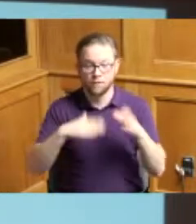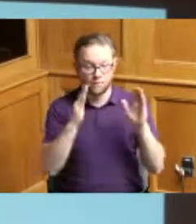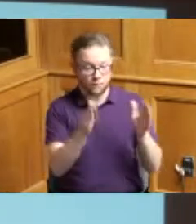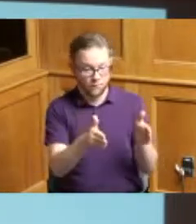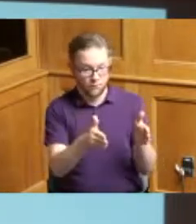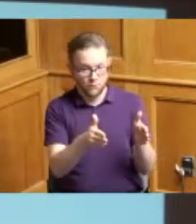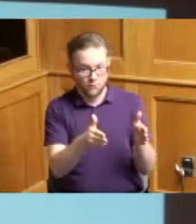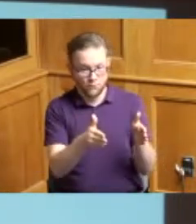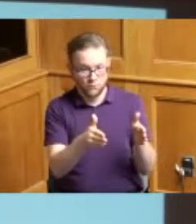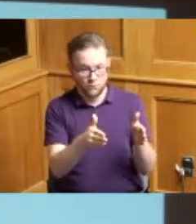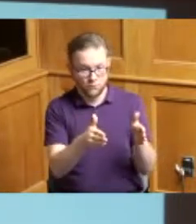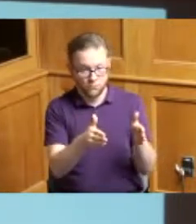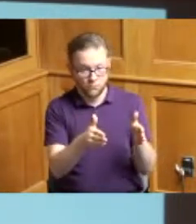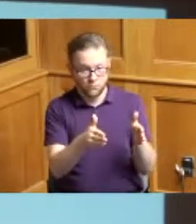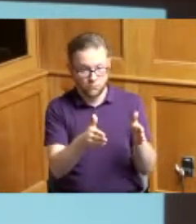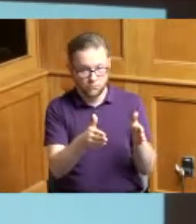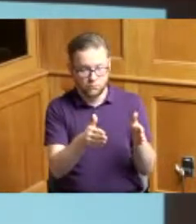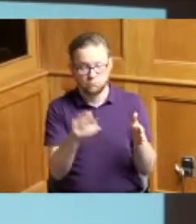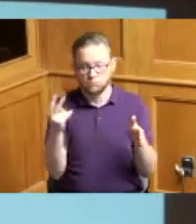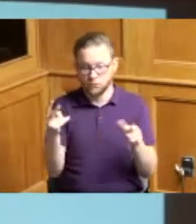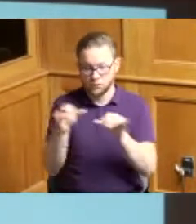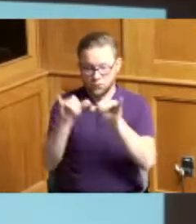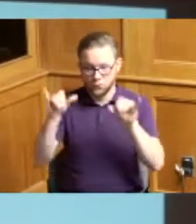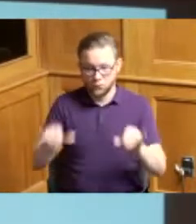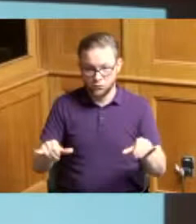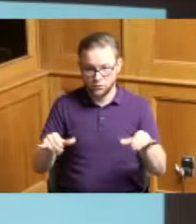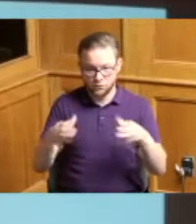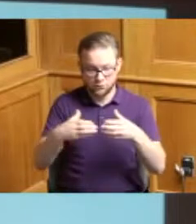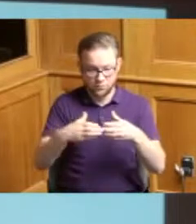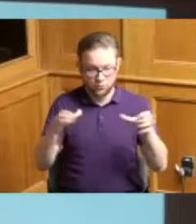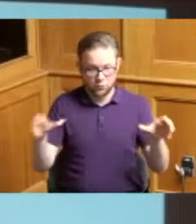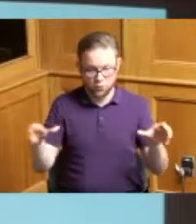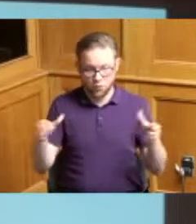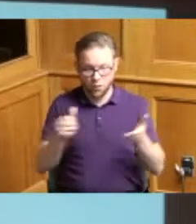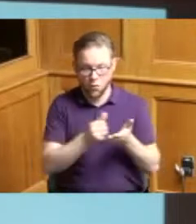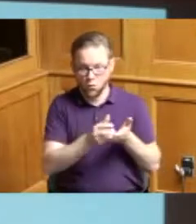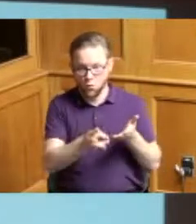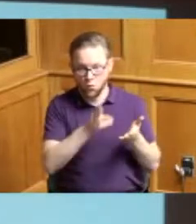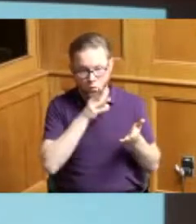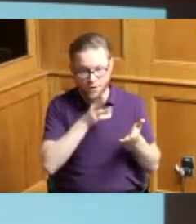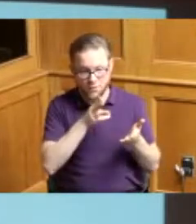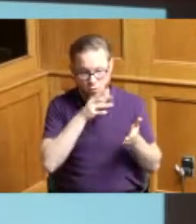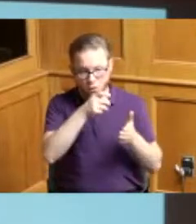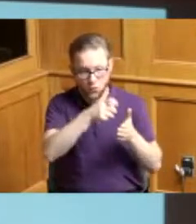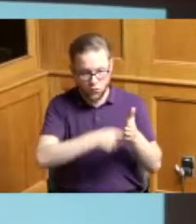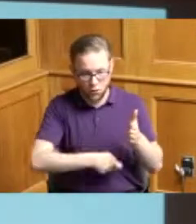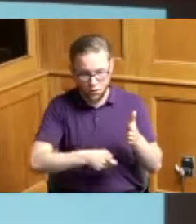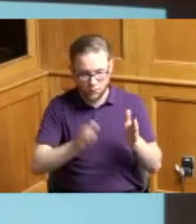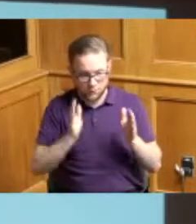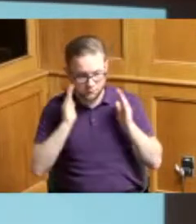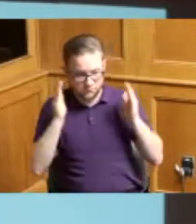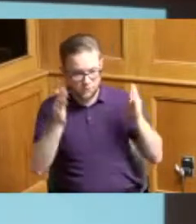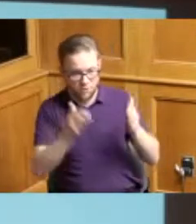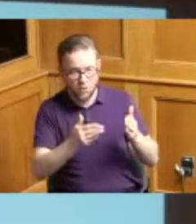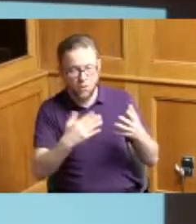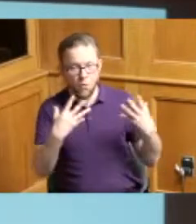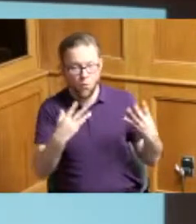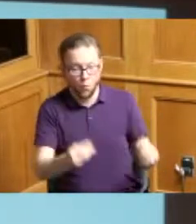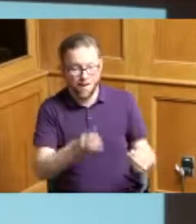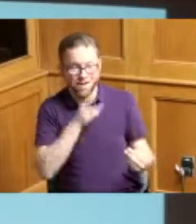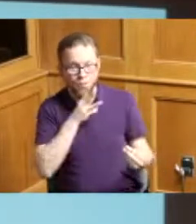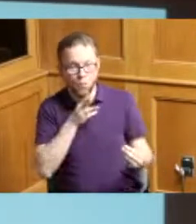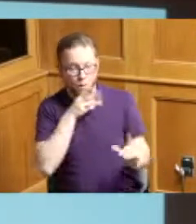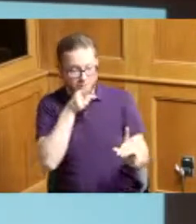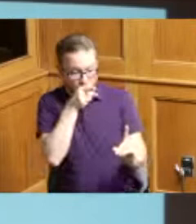a breakout of of wastewater system costs that are specific to wet weather costs and specific